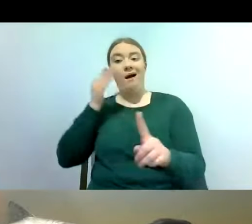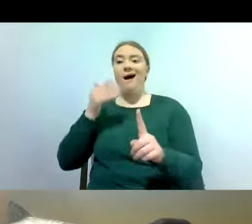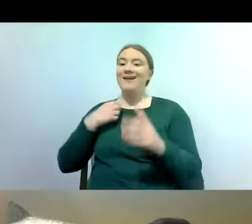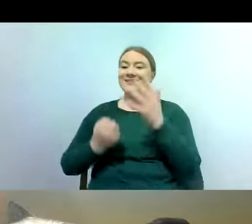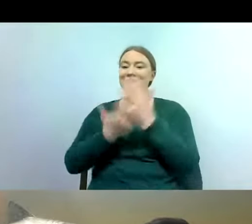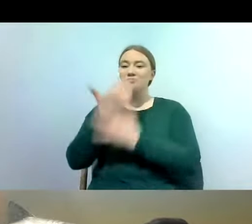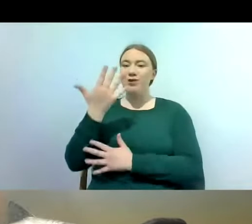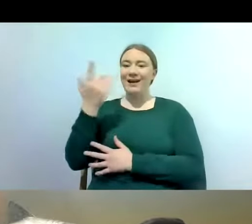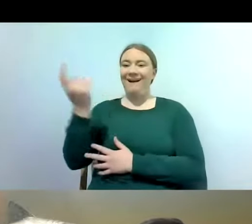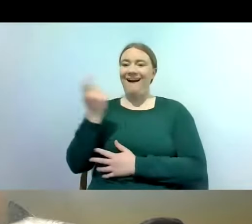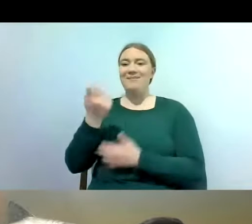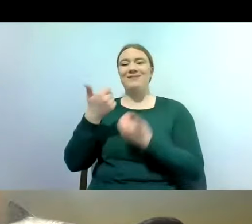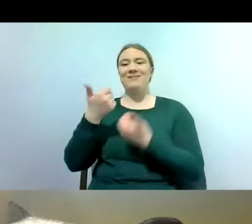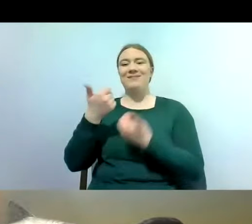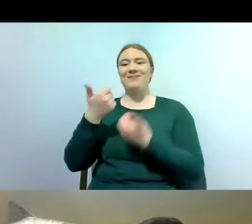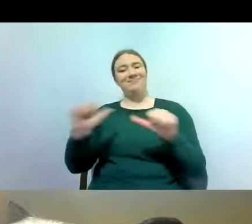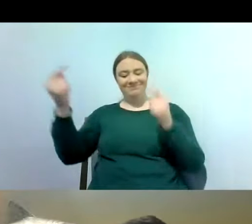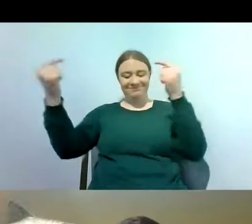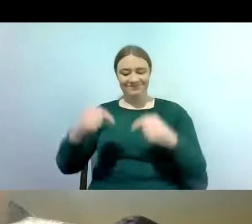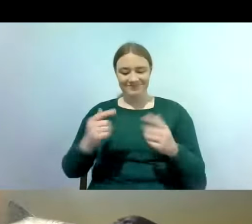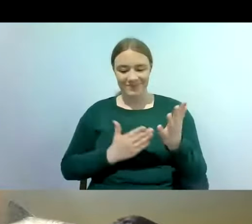when it arrives in vast numbers during sort of april and may